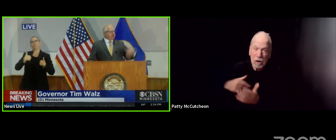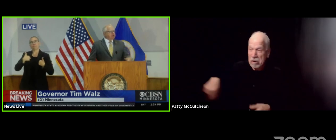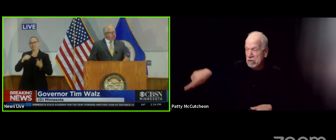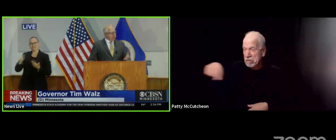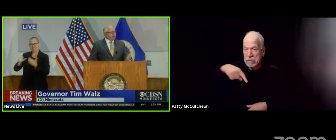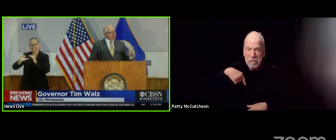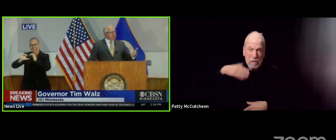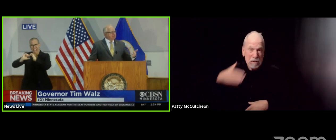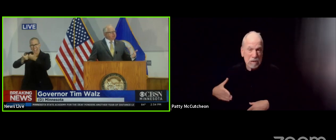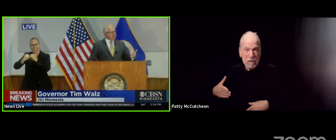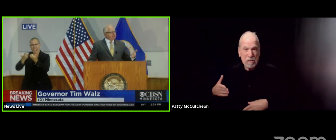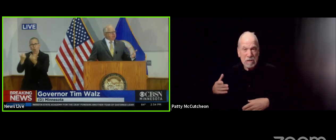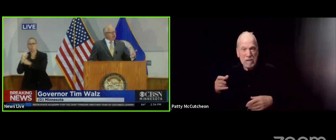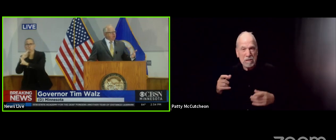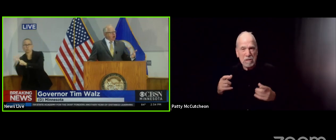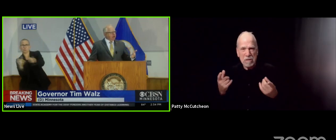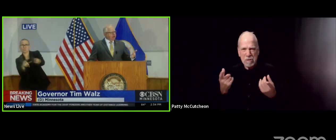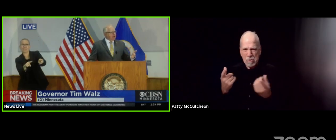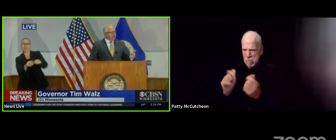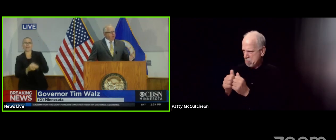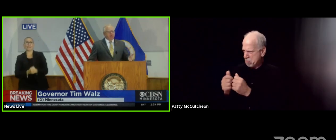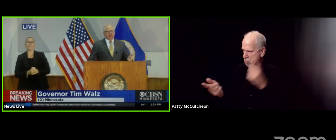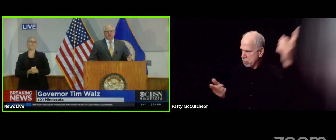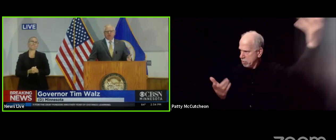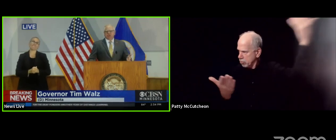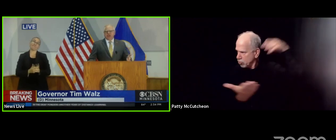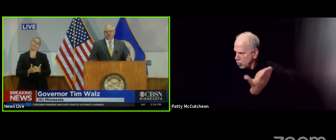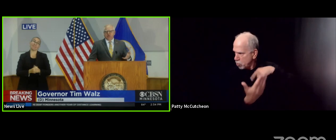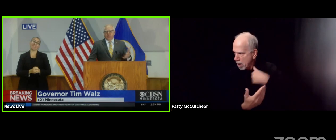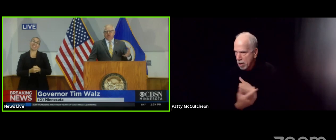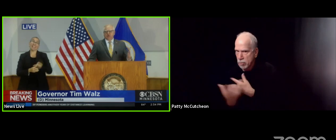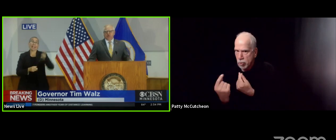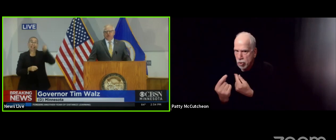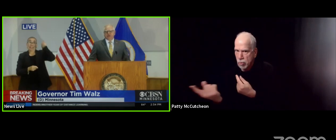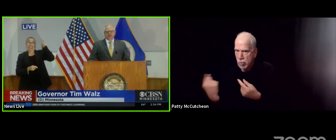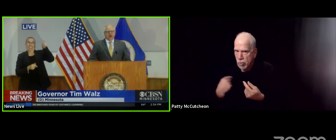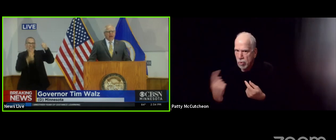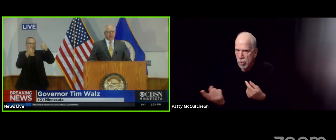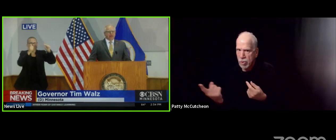HOWARD SAID, THEY PROBABLY DID THIS TO MUDDY THE WATER, THE ONE THING WE SHOULD SAY, NO COURT HAS RULED ON THIS. I WOULD HAVE